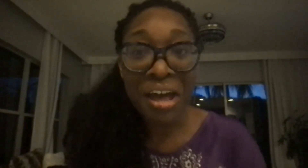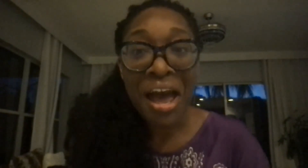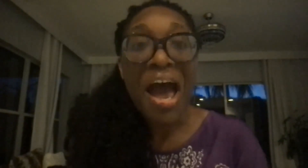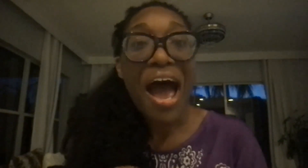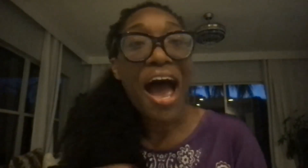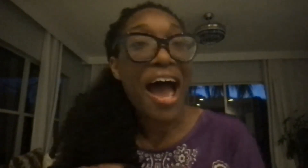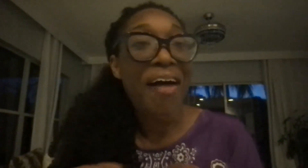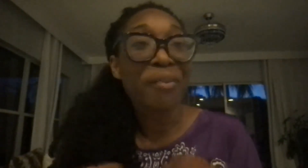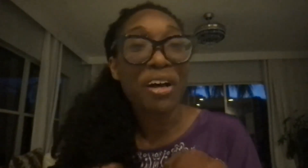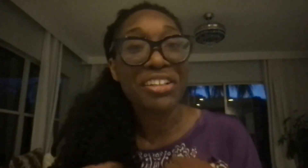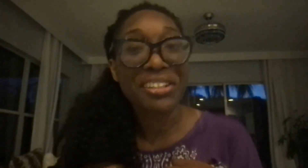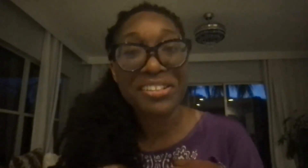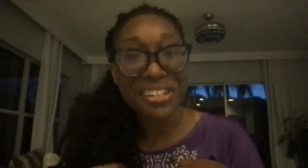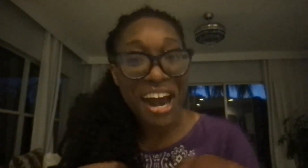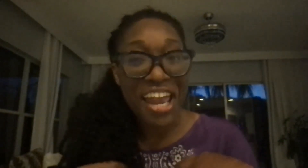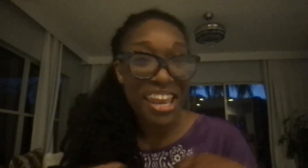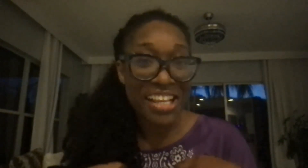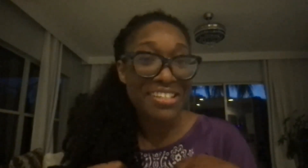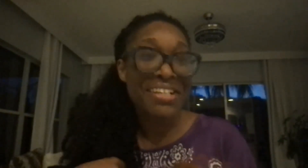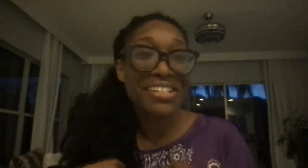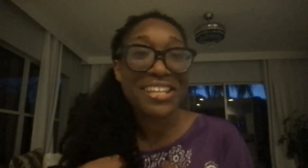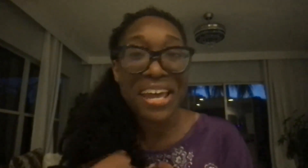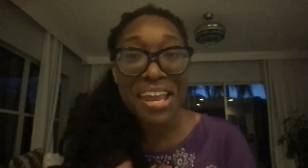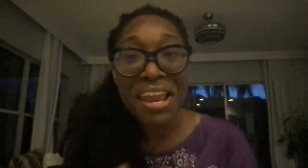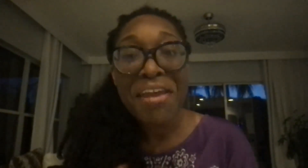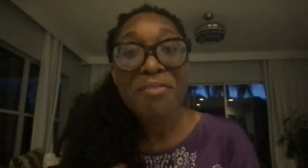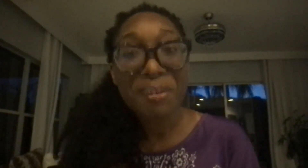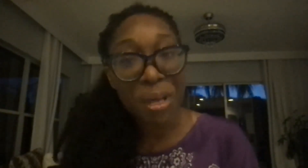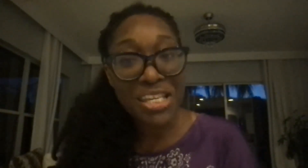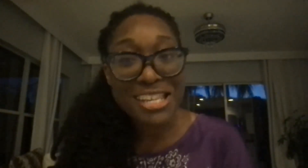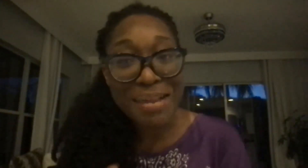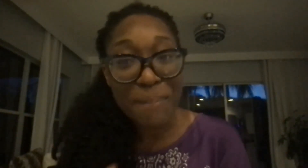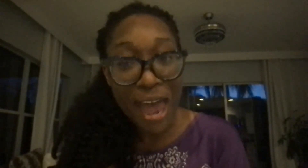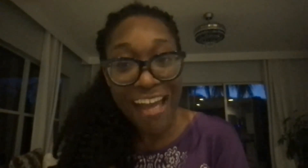this is... [video froze due to technical difficulties]